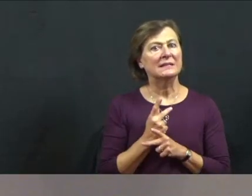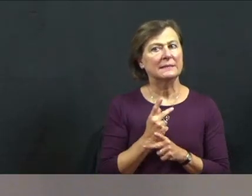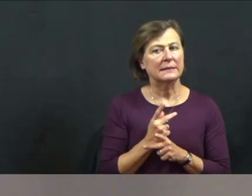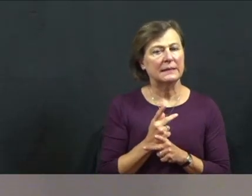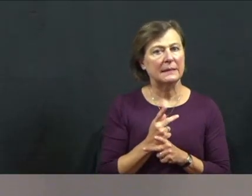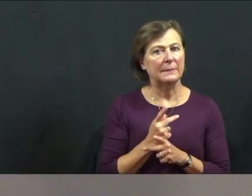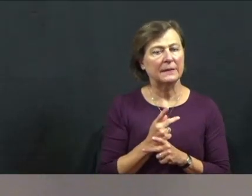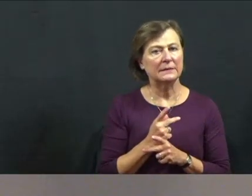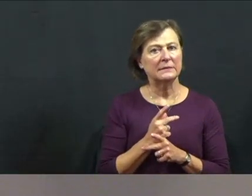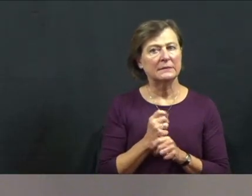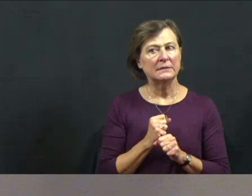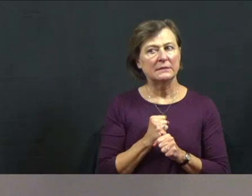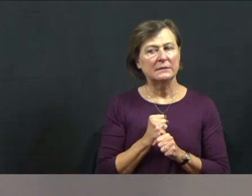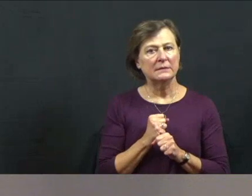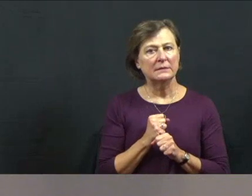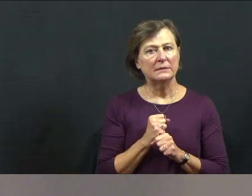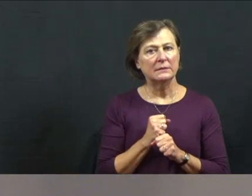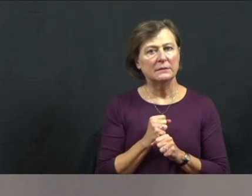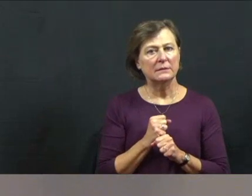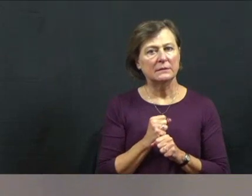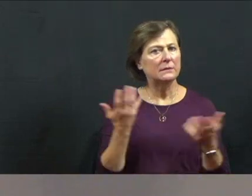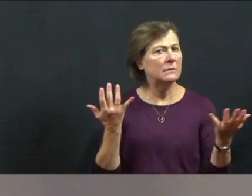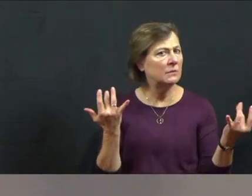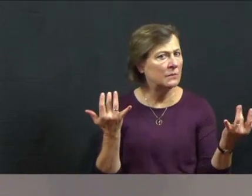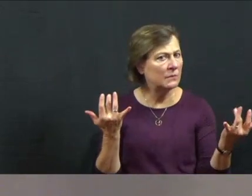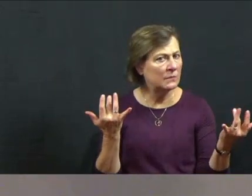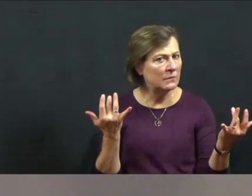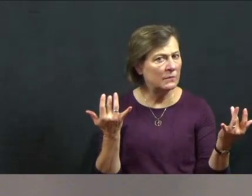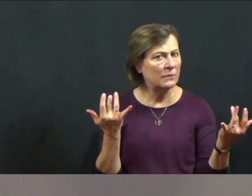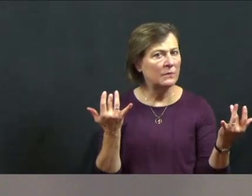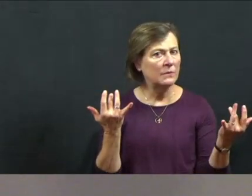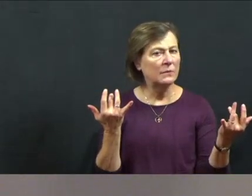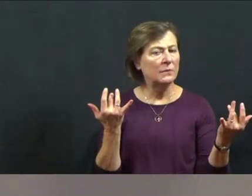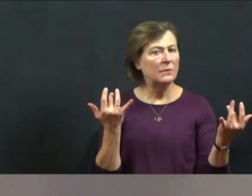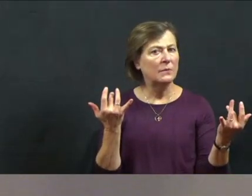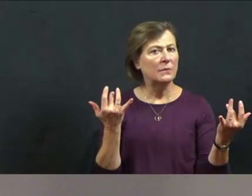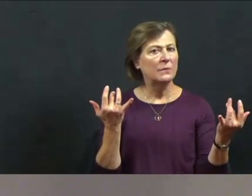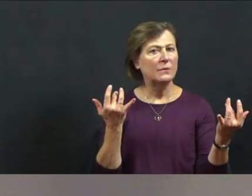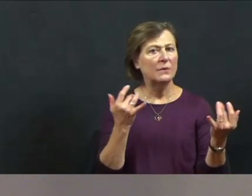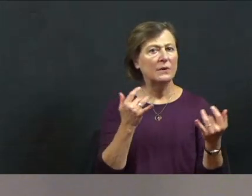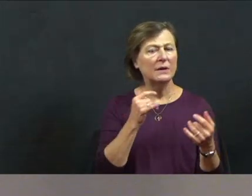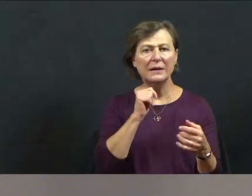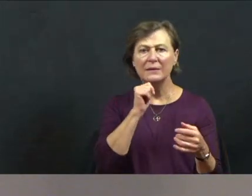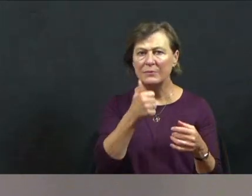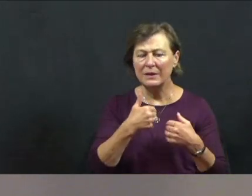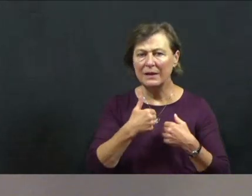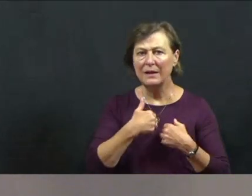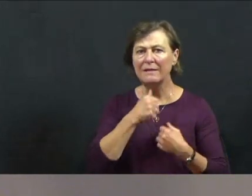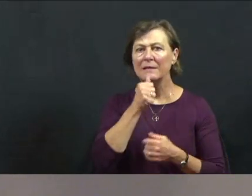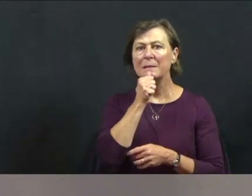Why should there not be a patient confidence in the ultimate justice